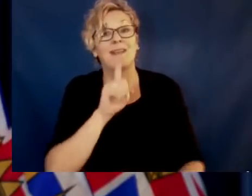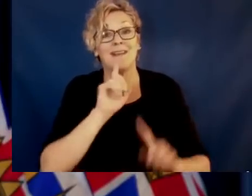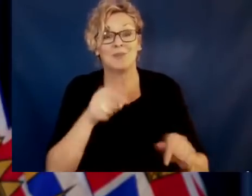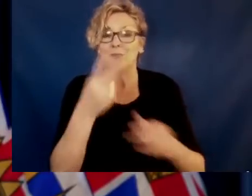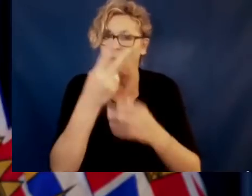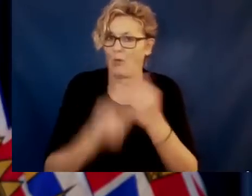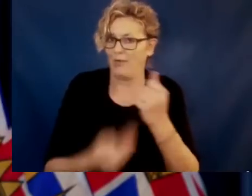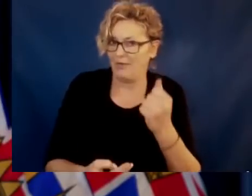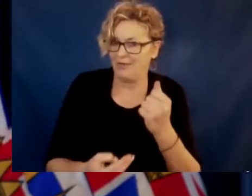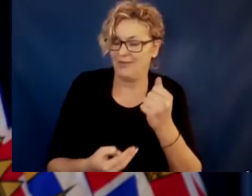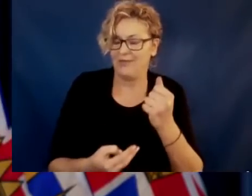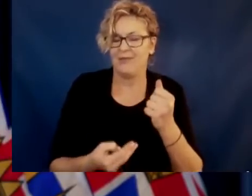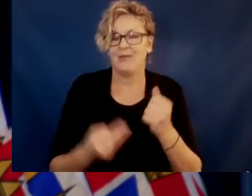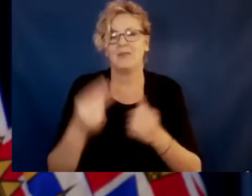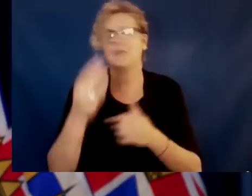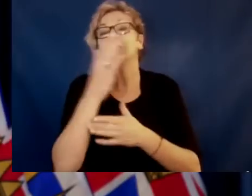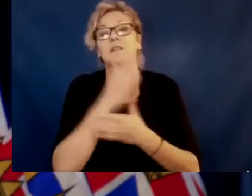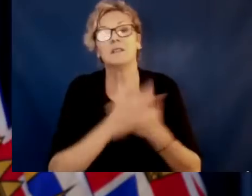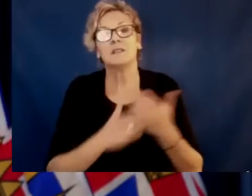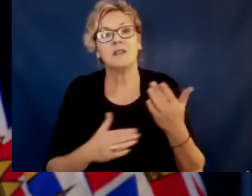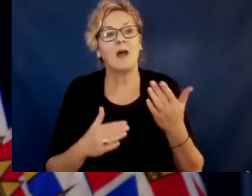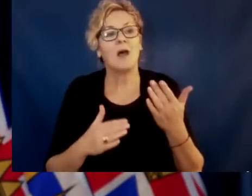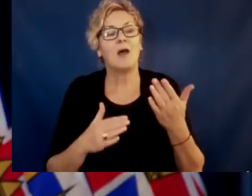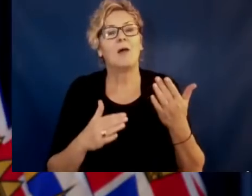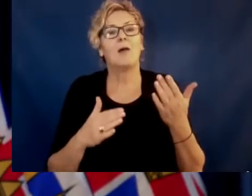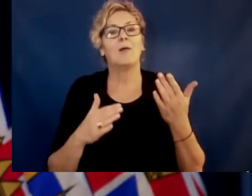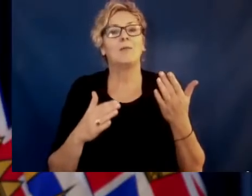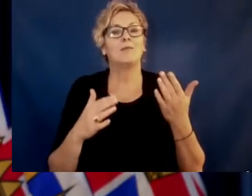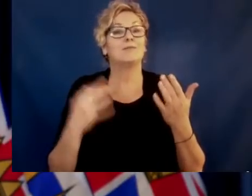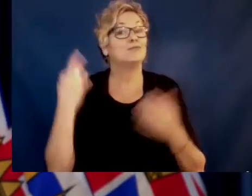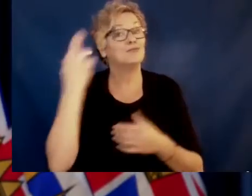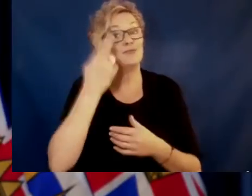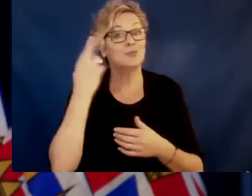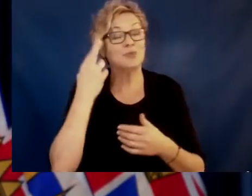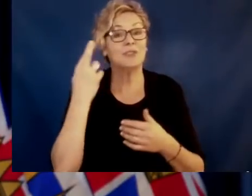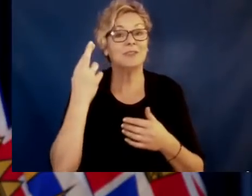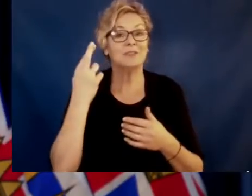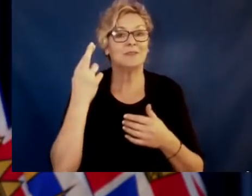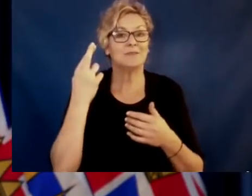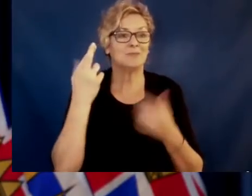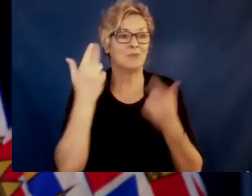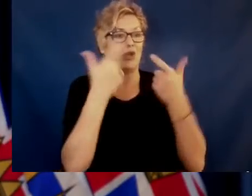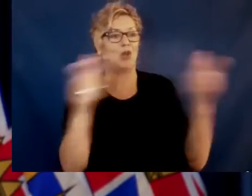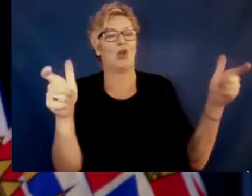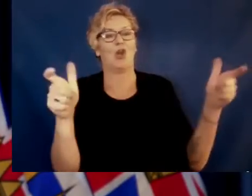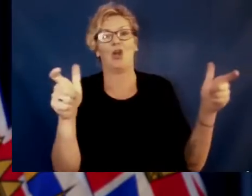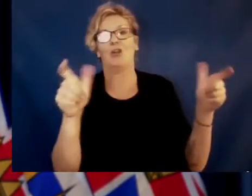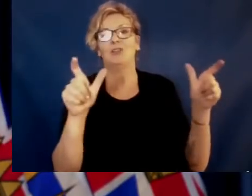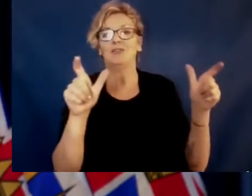We are seeing many small clusters. And then we have a number of larger clusters, primarily like one